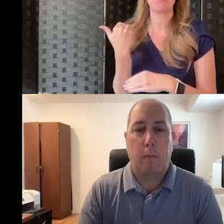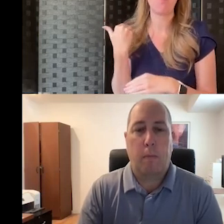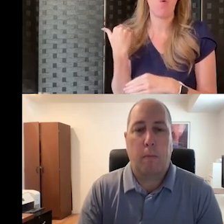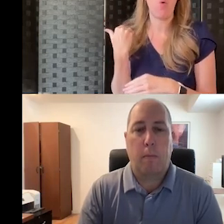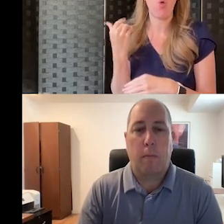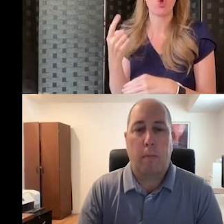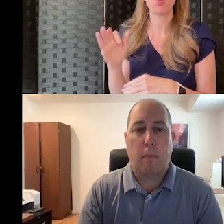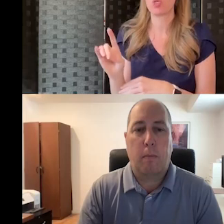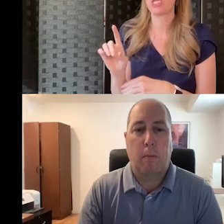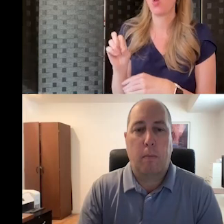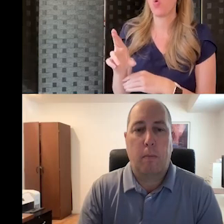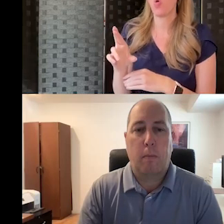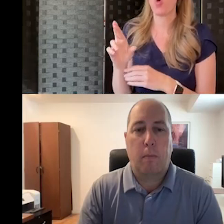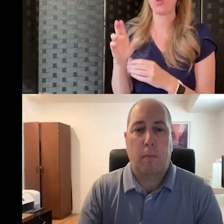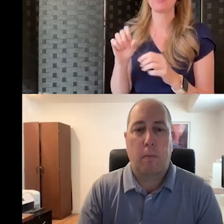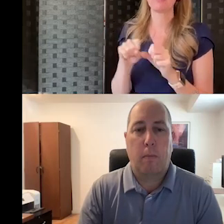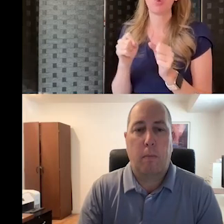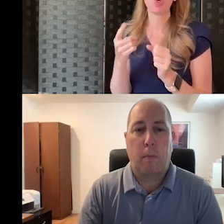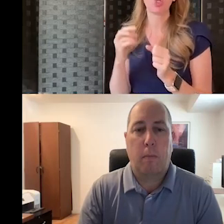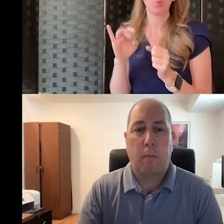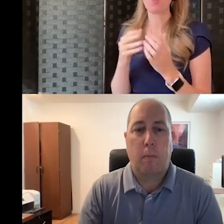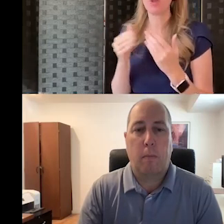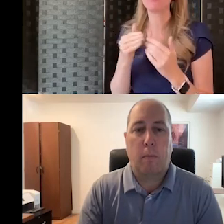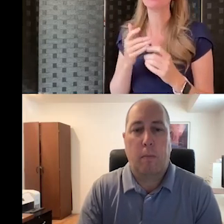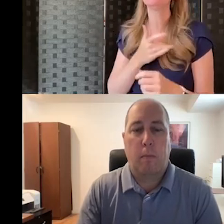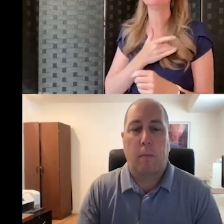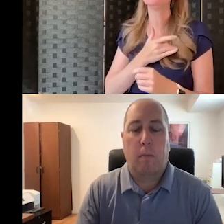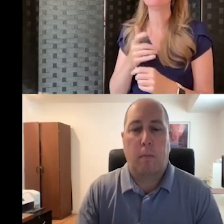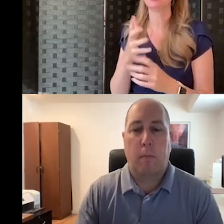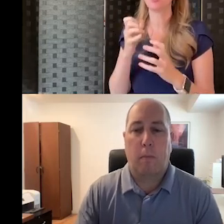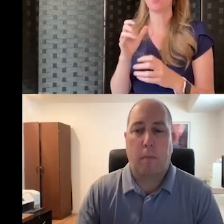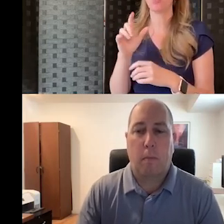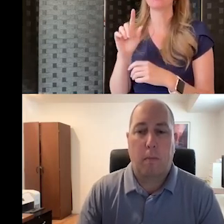or broke in grades or whatever. And typically, they just want to fall back to table navigation